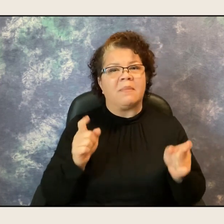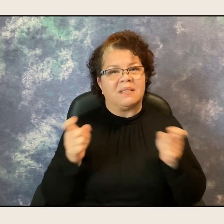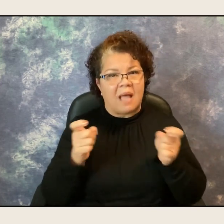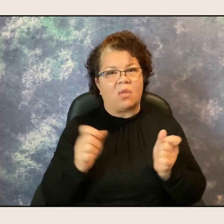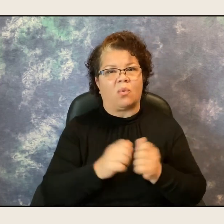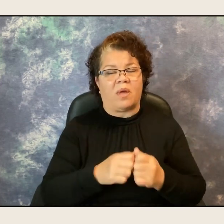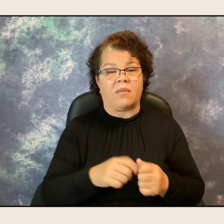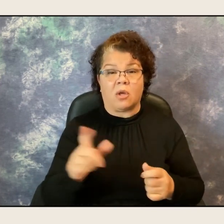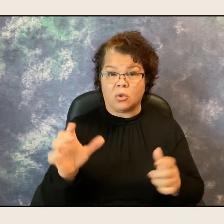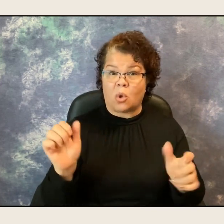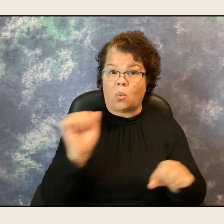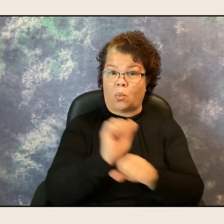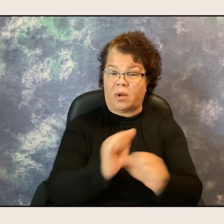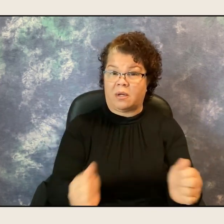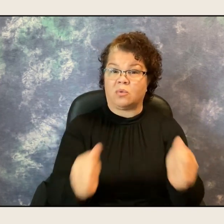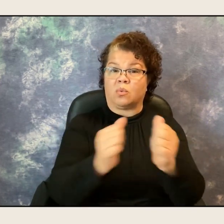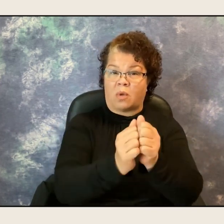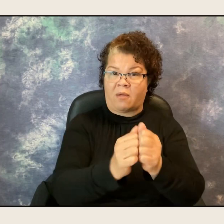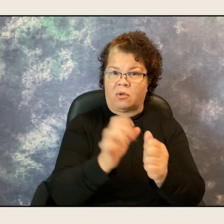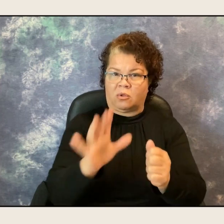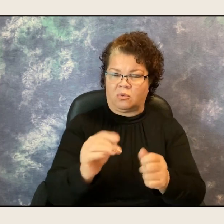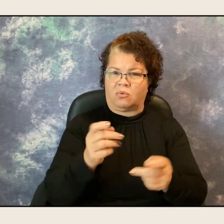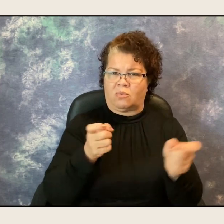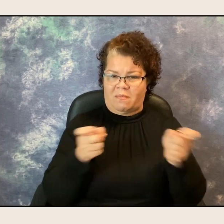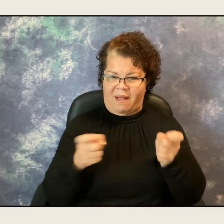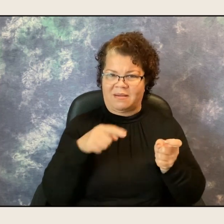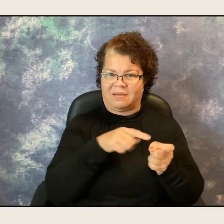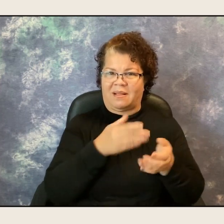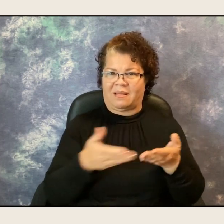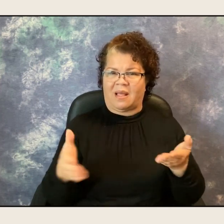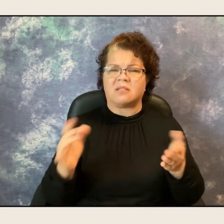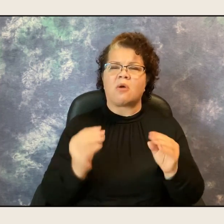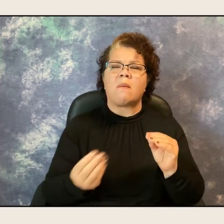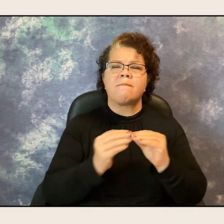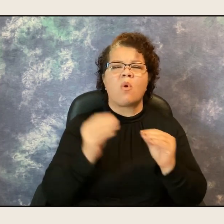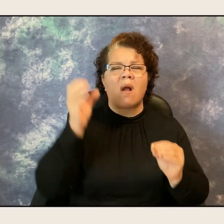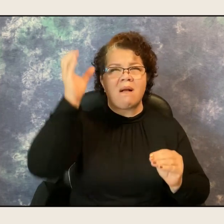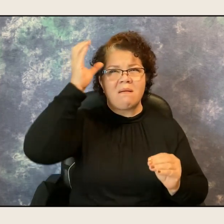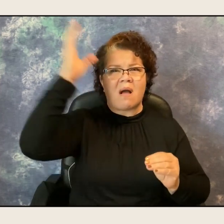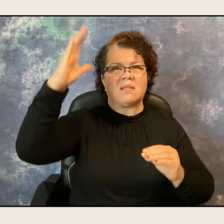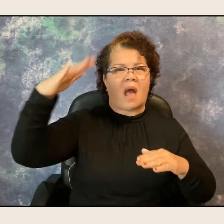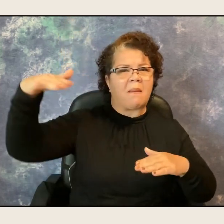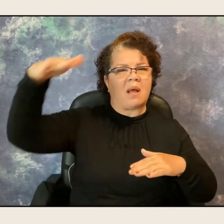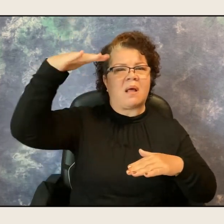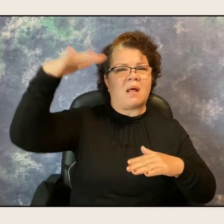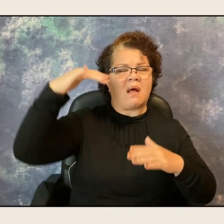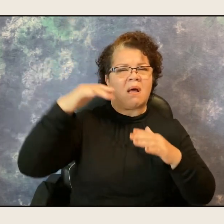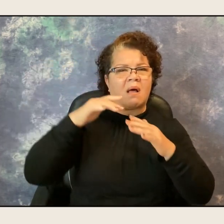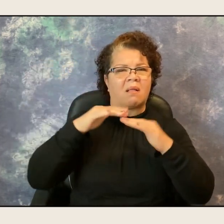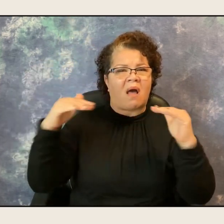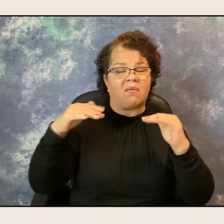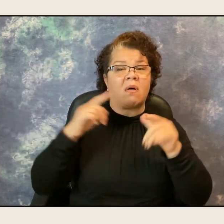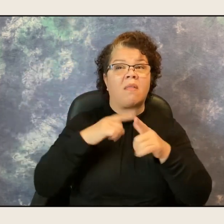to work on these things a more conceptual level, and then more importantly, on an activist level,